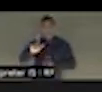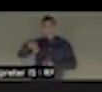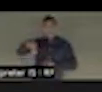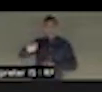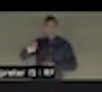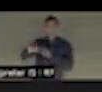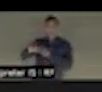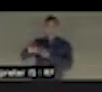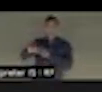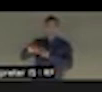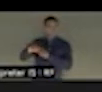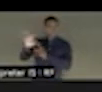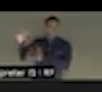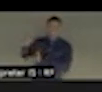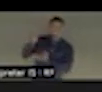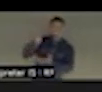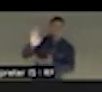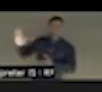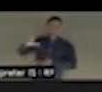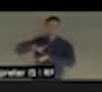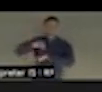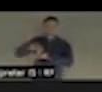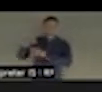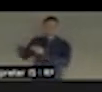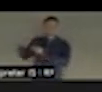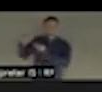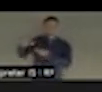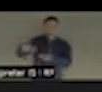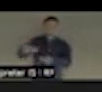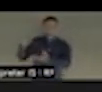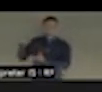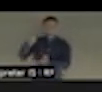why Captioning is so important and how big the user groups or potential user groups